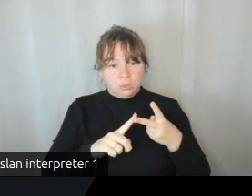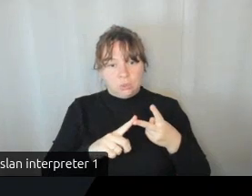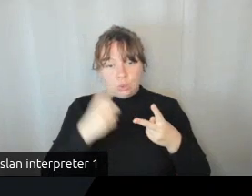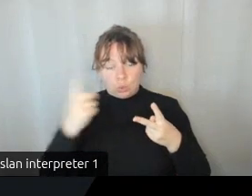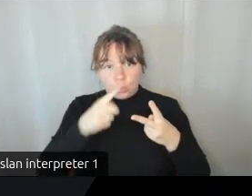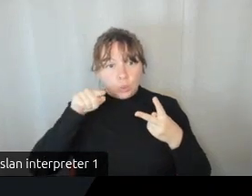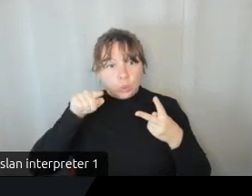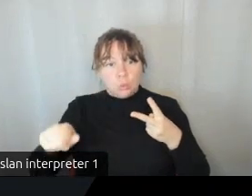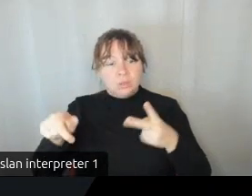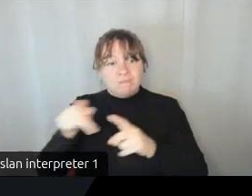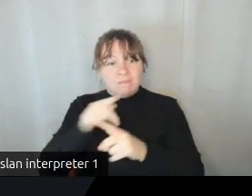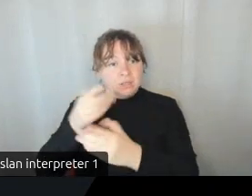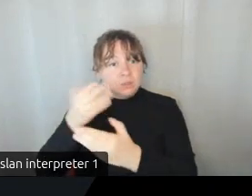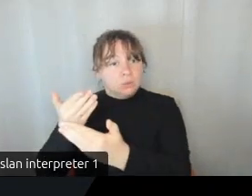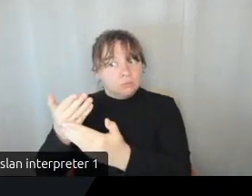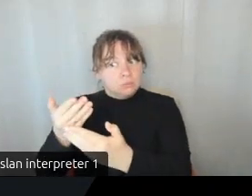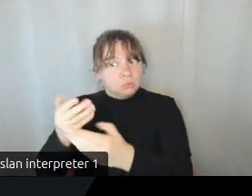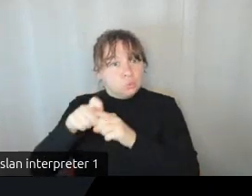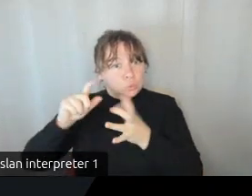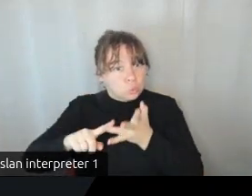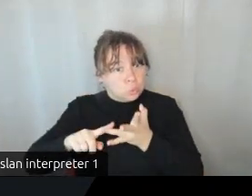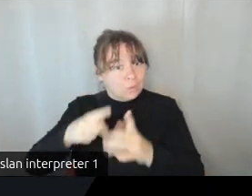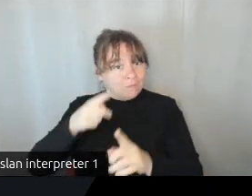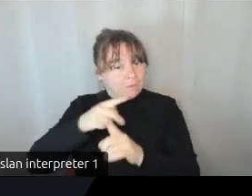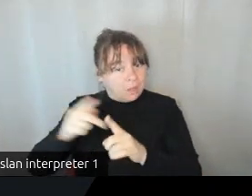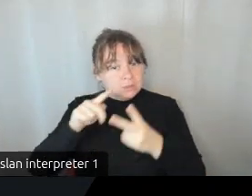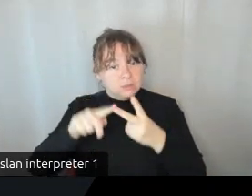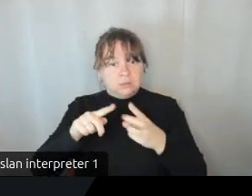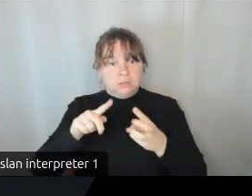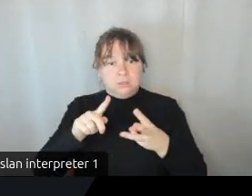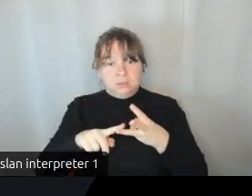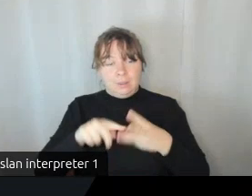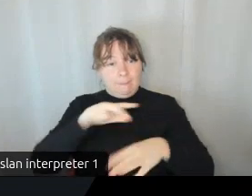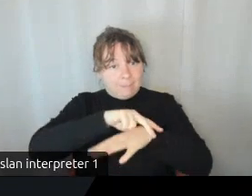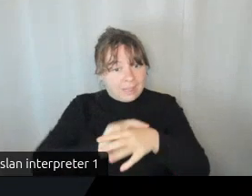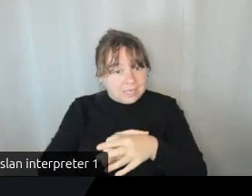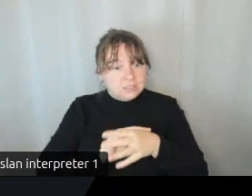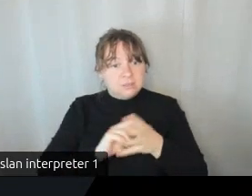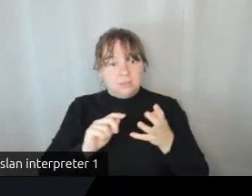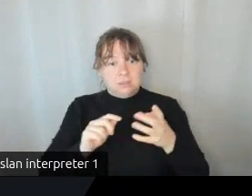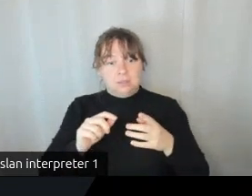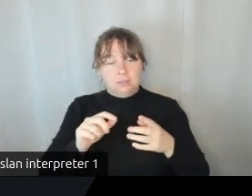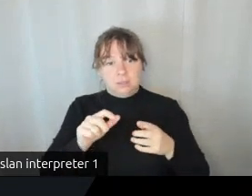a named person or someone chosen by the aggrieved to act for them that's authorized. So we have